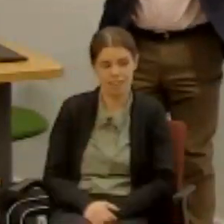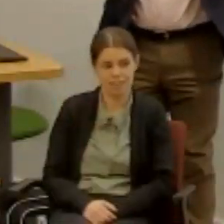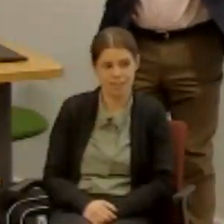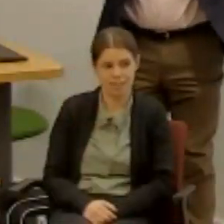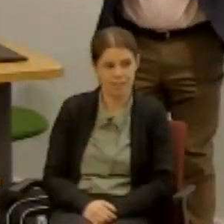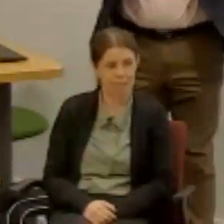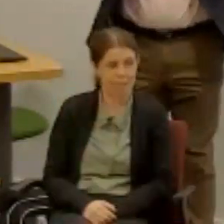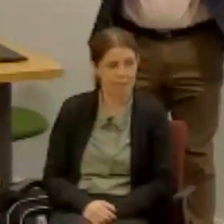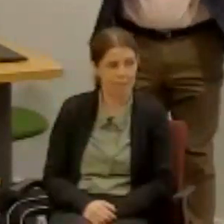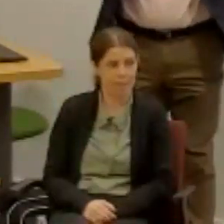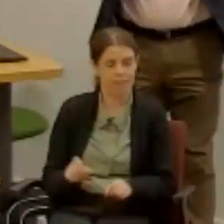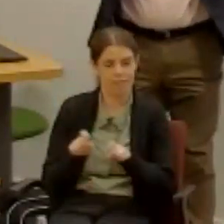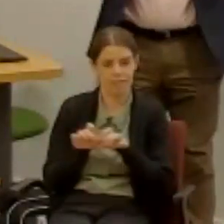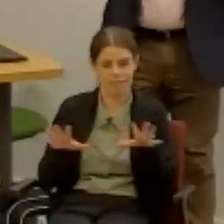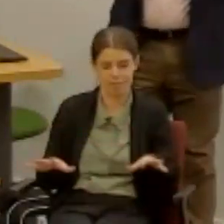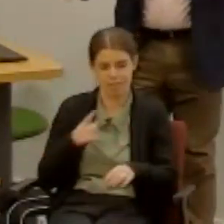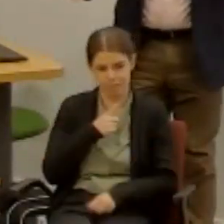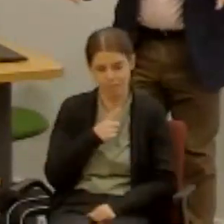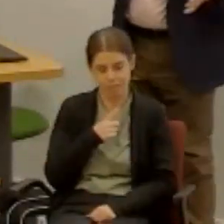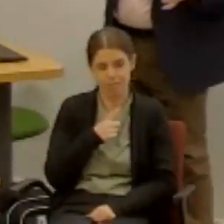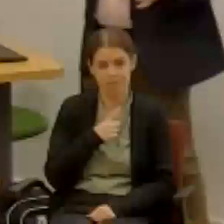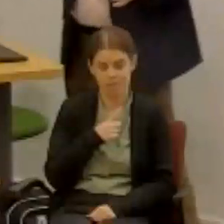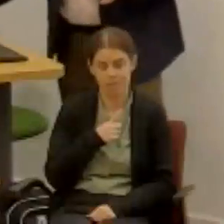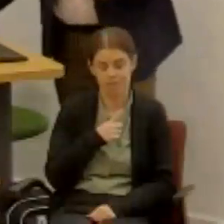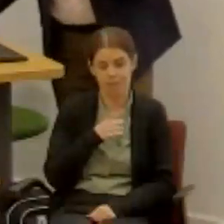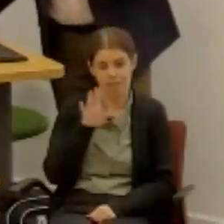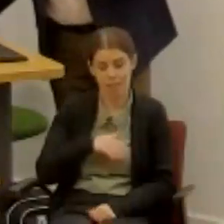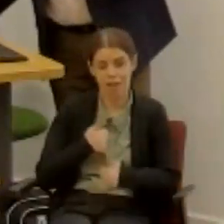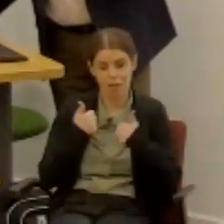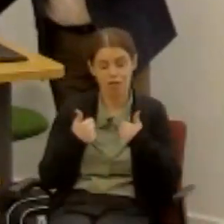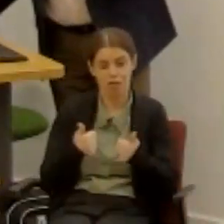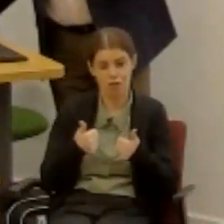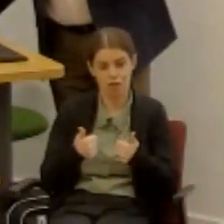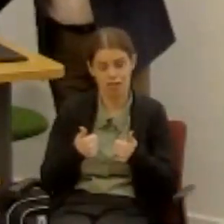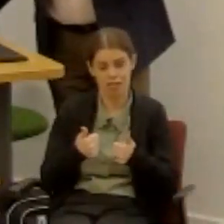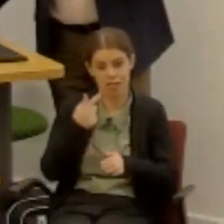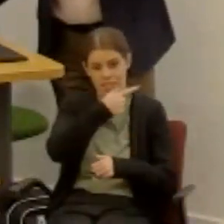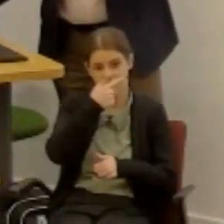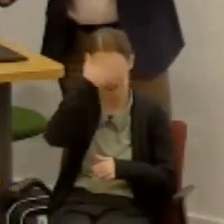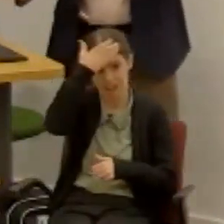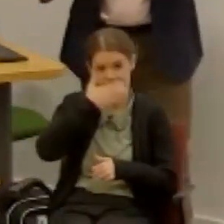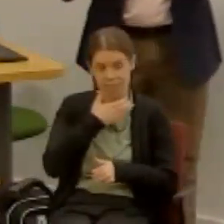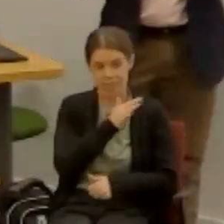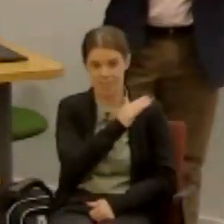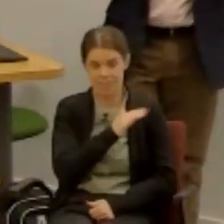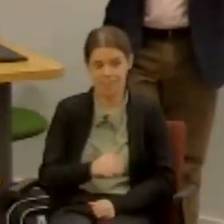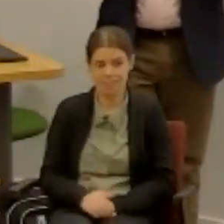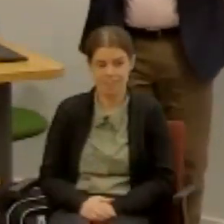So, this is just so it looks good for the head wheel virtual, So it look good impact